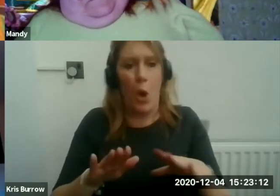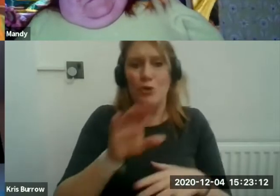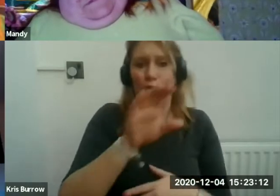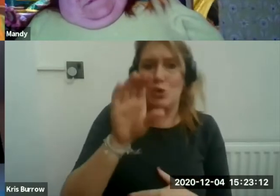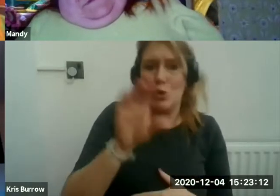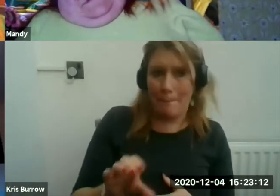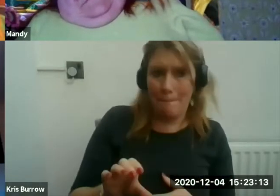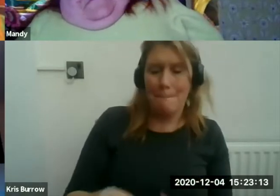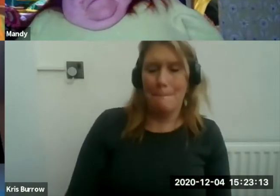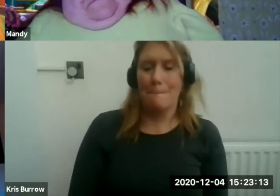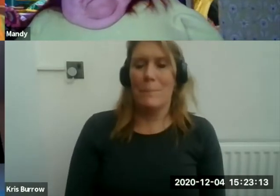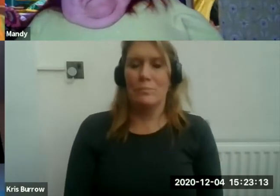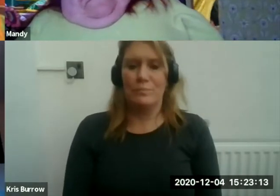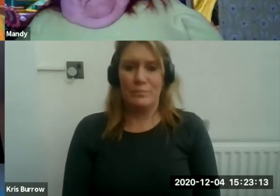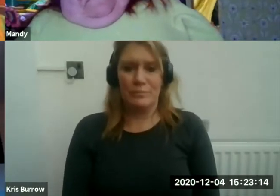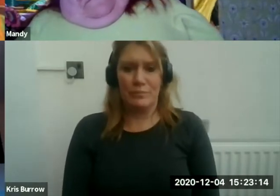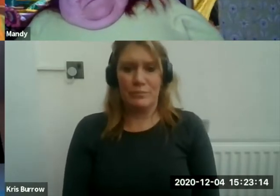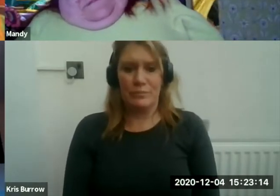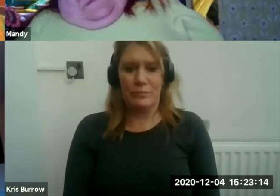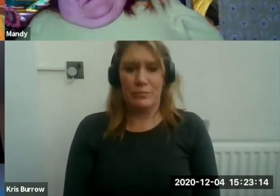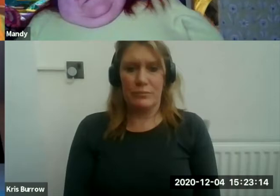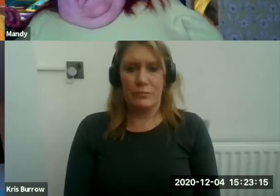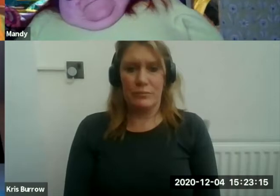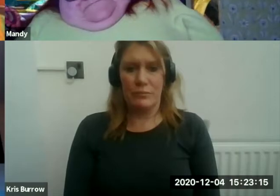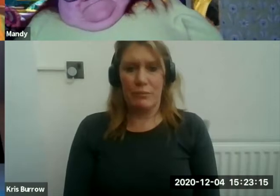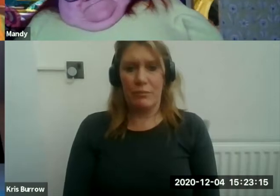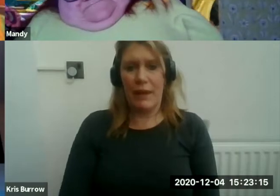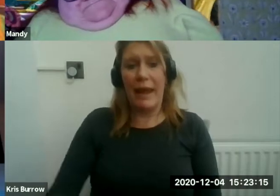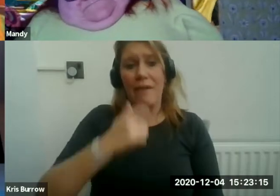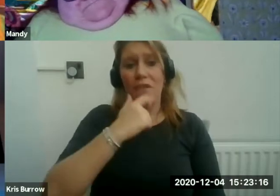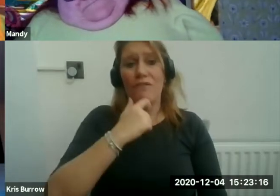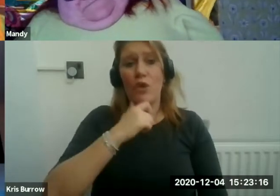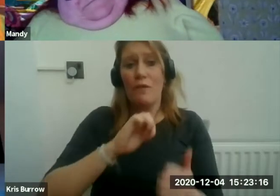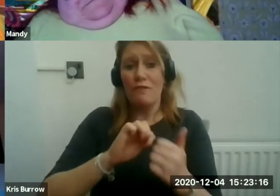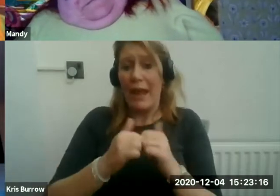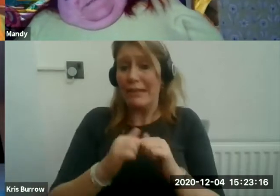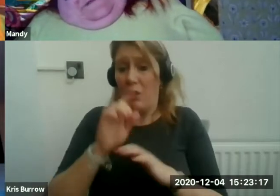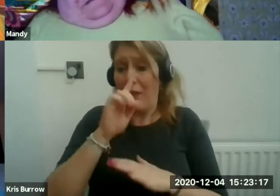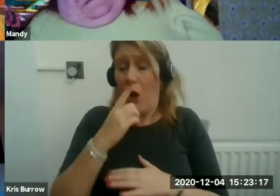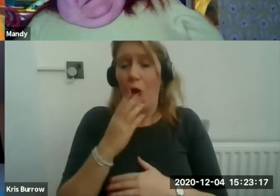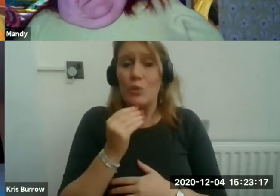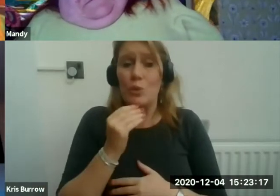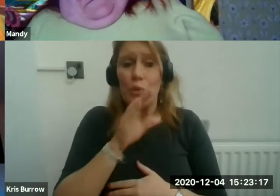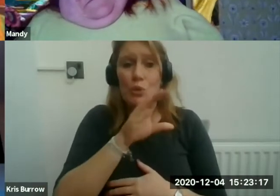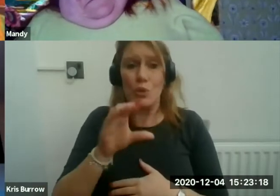who -- and I have a couple of friends who can't use Zoom for various access reasons.